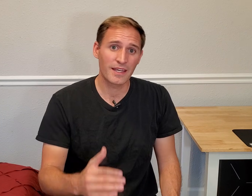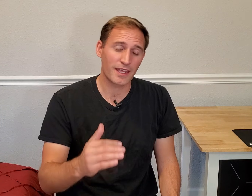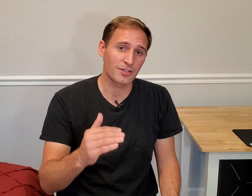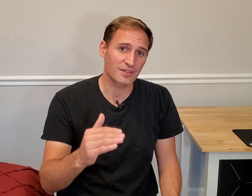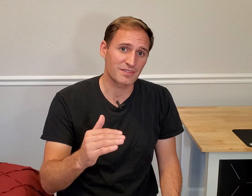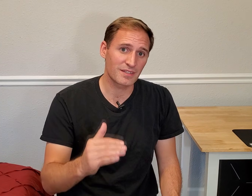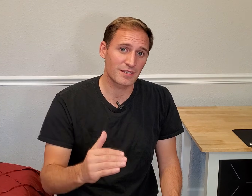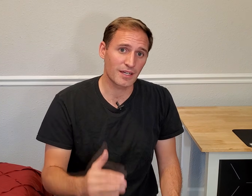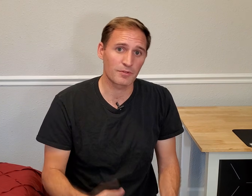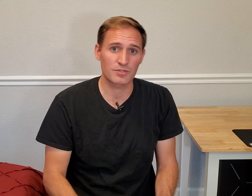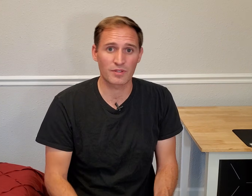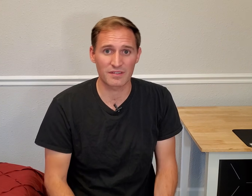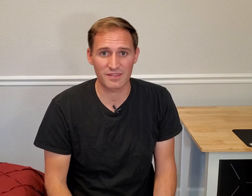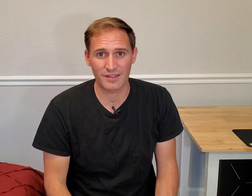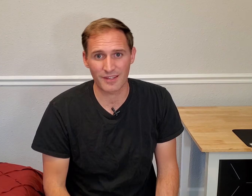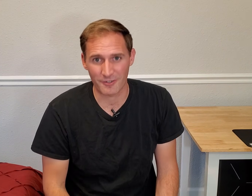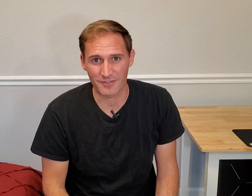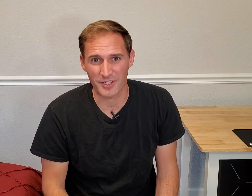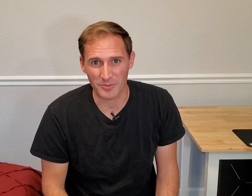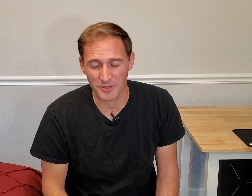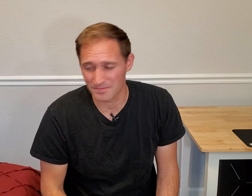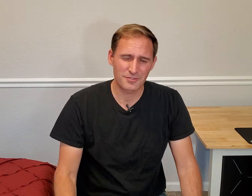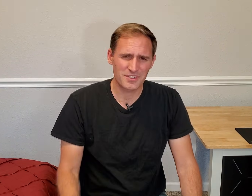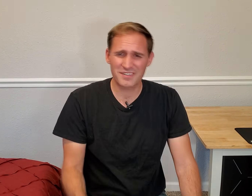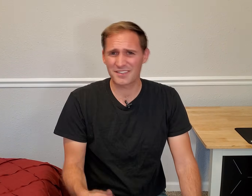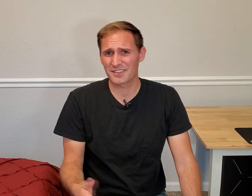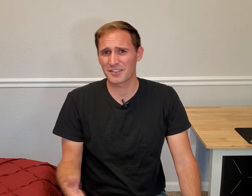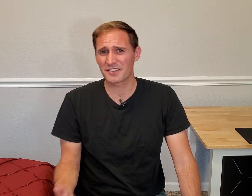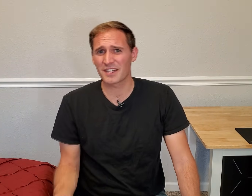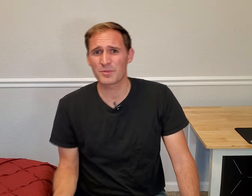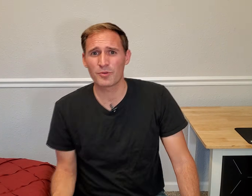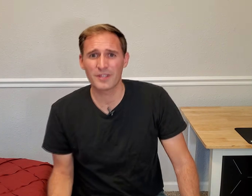you can see which ones that are available. So just as a little side point,